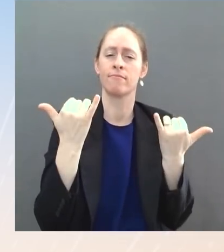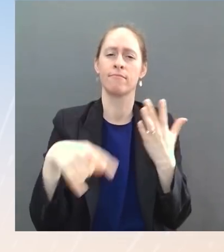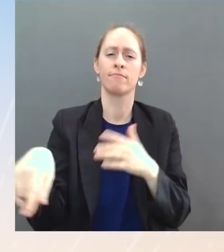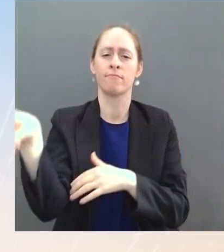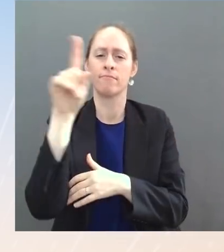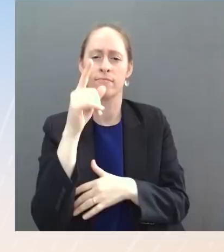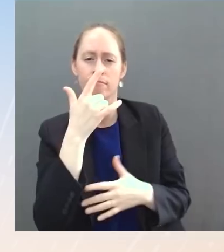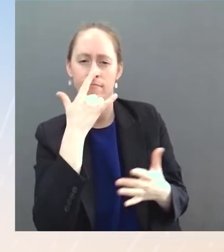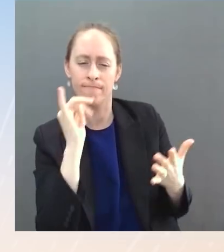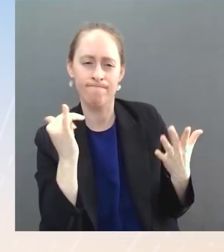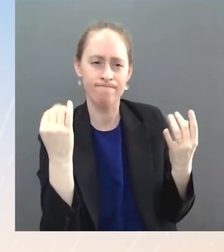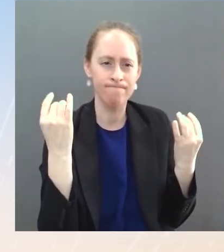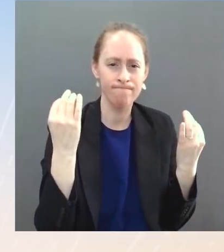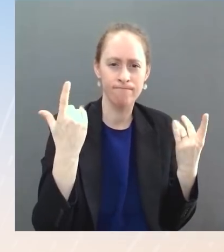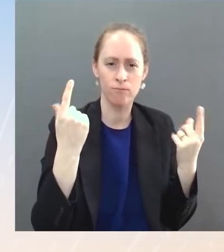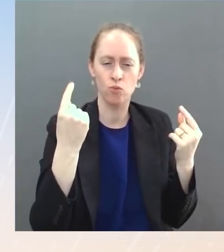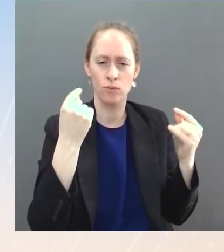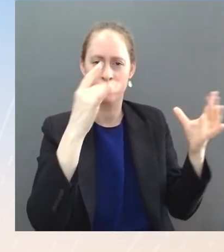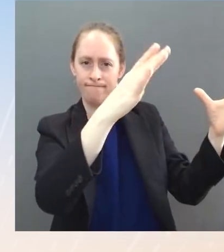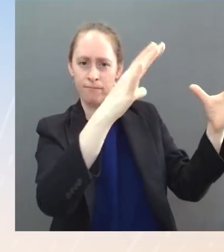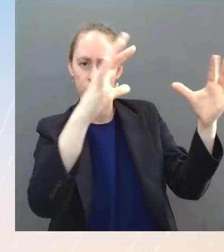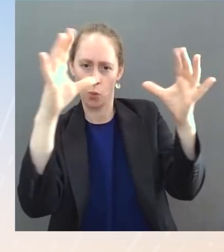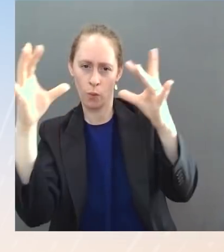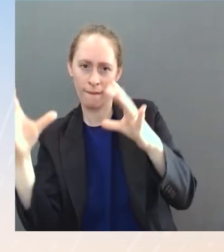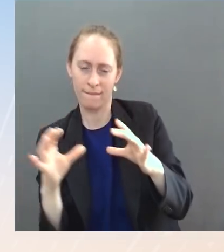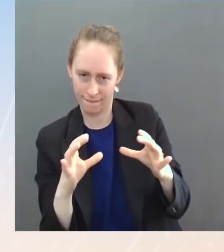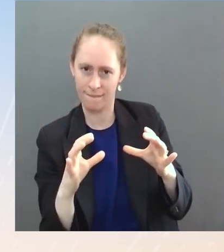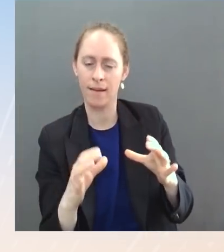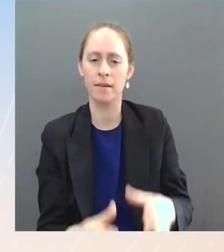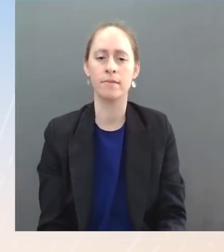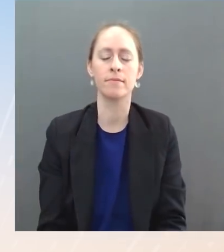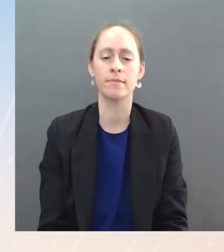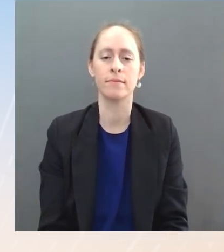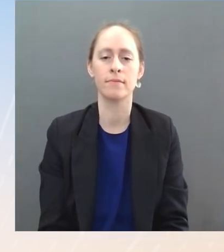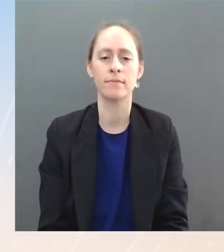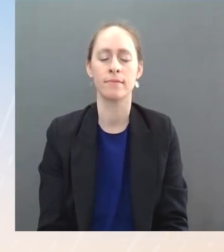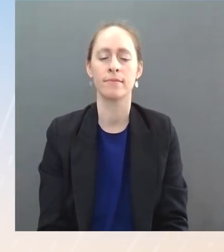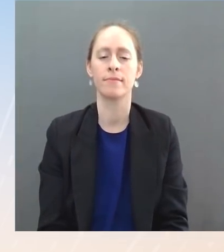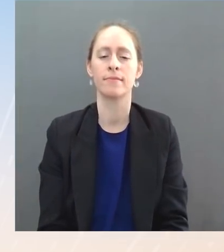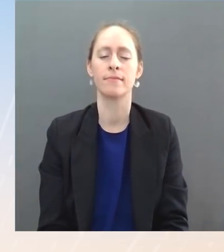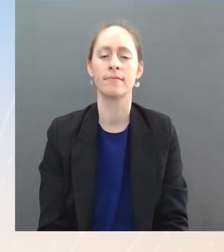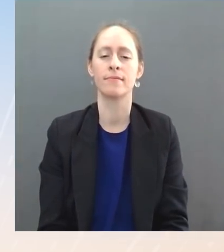We anticipate that Russian commanders are now executing their redeployment from northern Ukraine